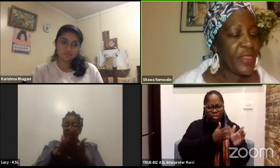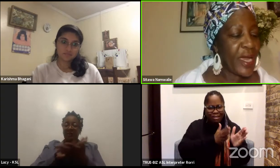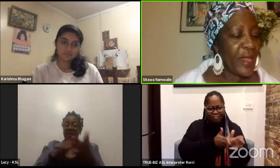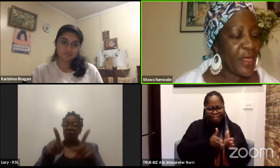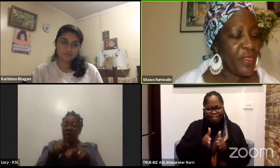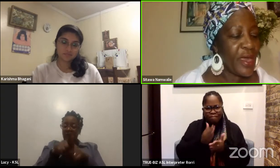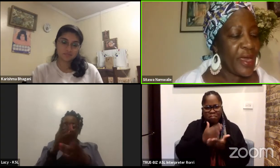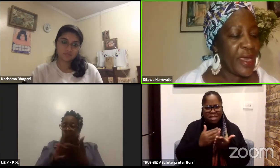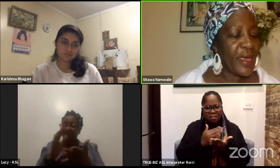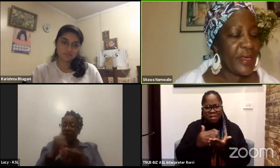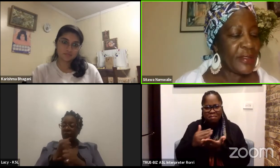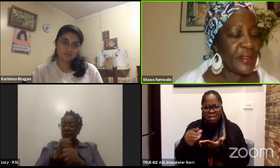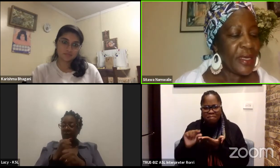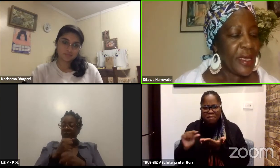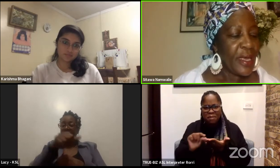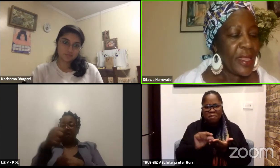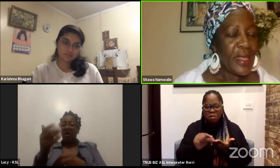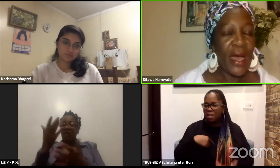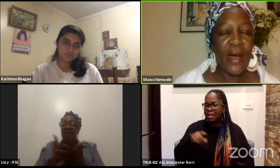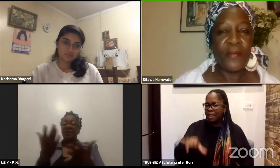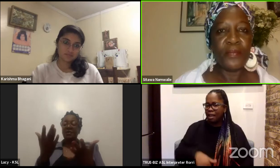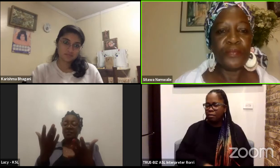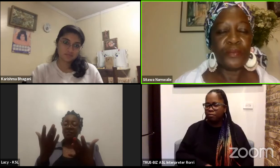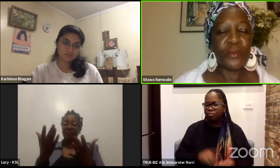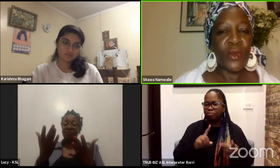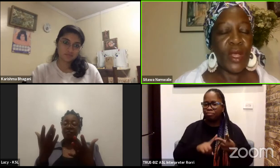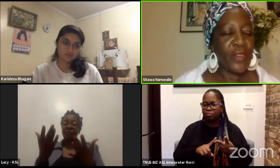I think another thing that the product is as important